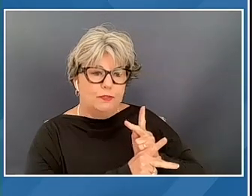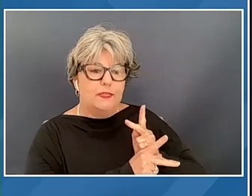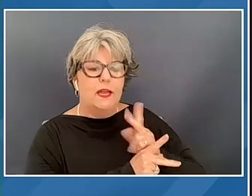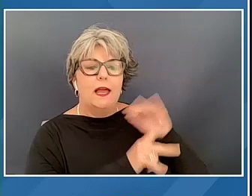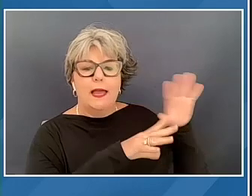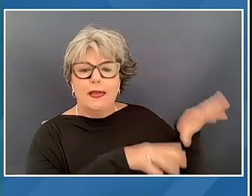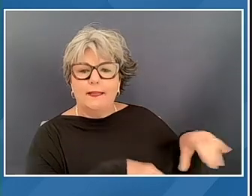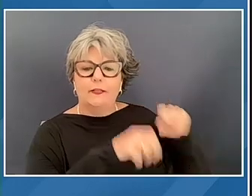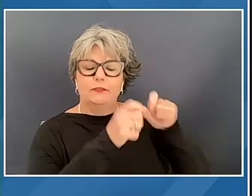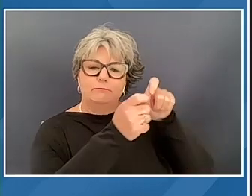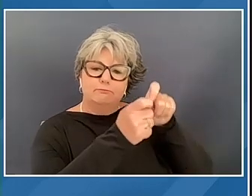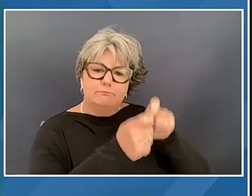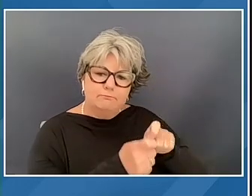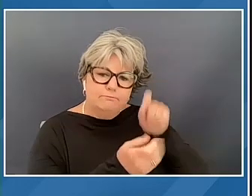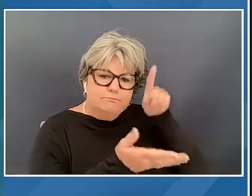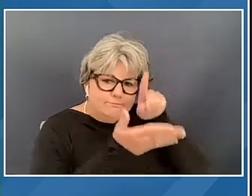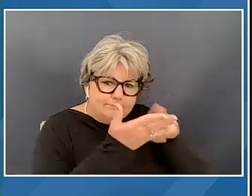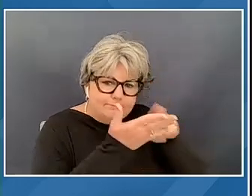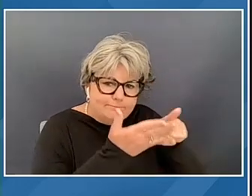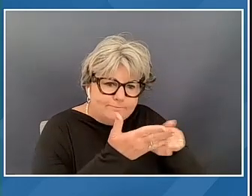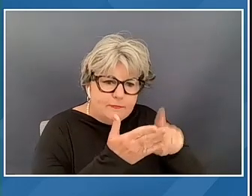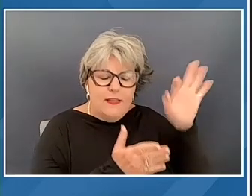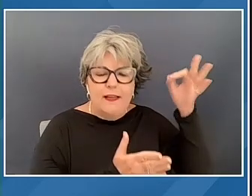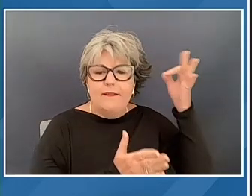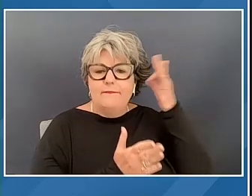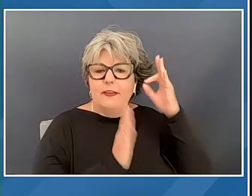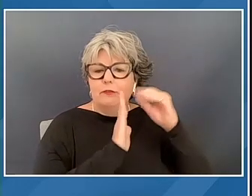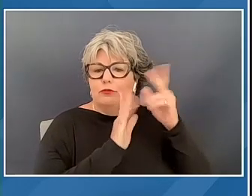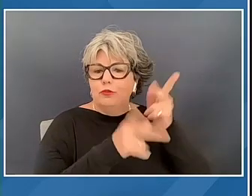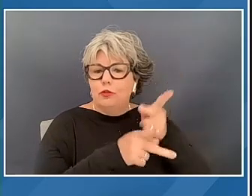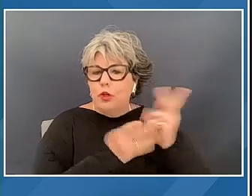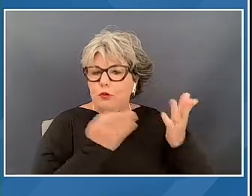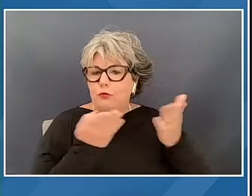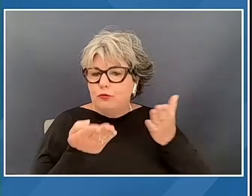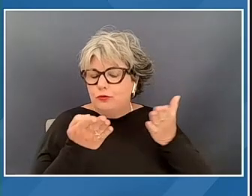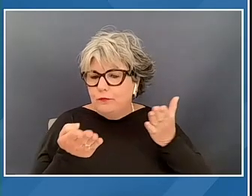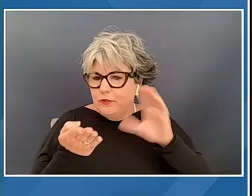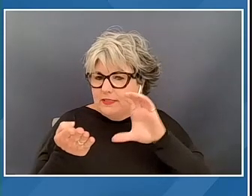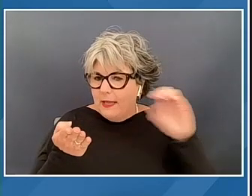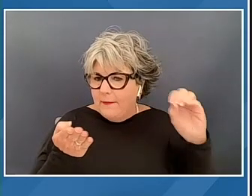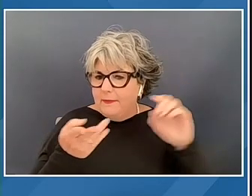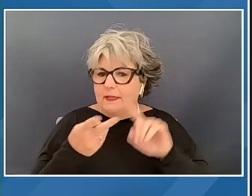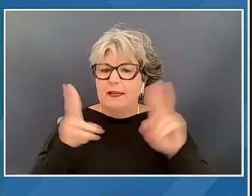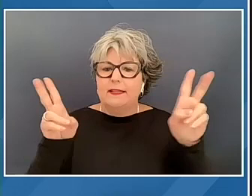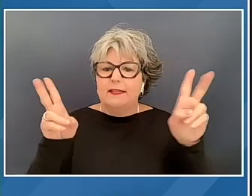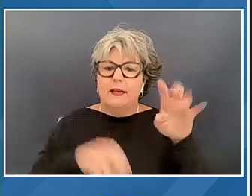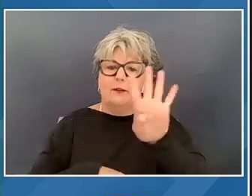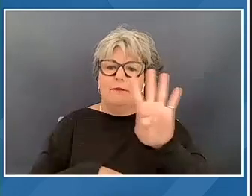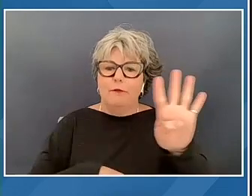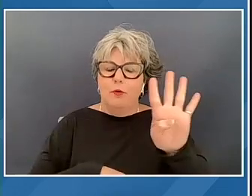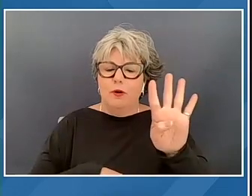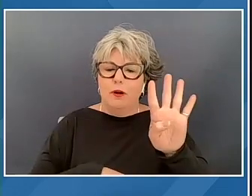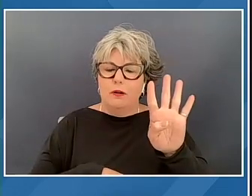investigations of Federal Student Loan servicers and Title IV eligible schools. This experience, which is really the